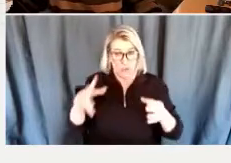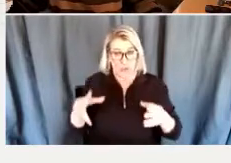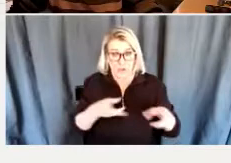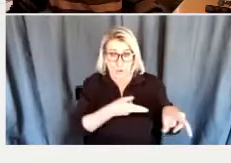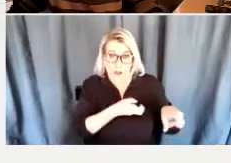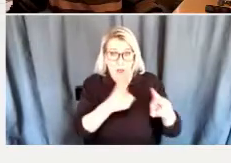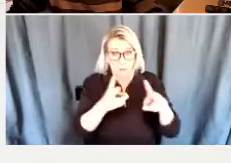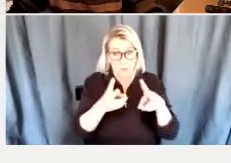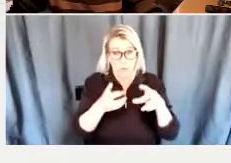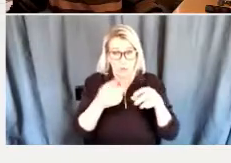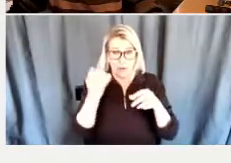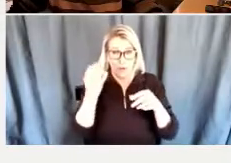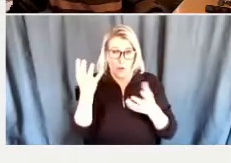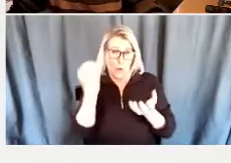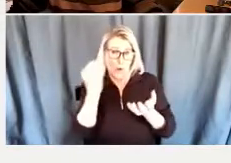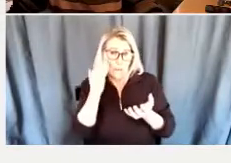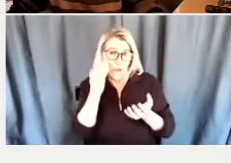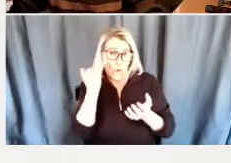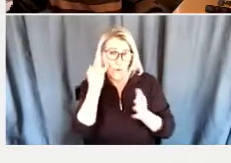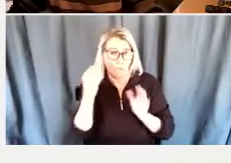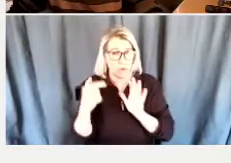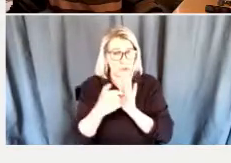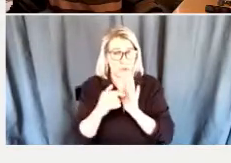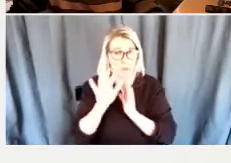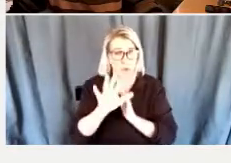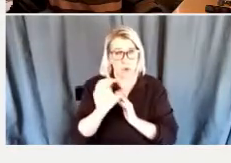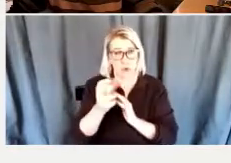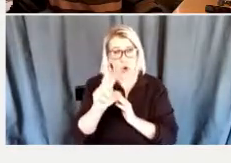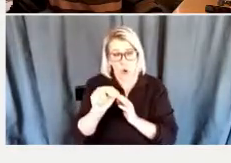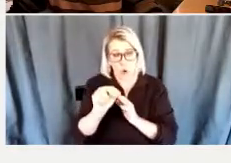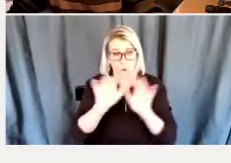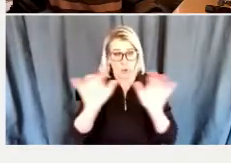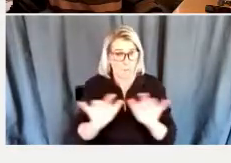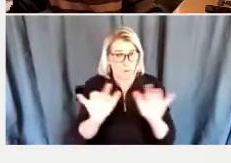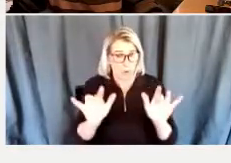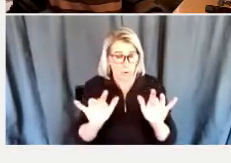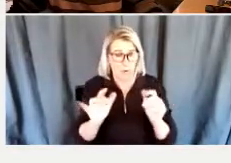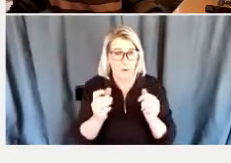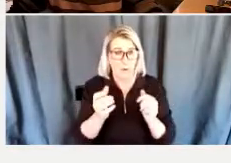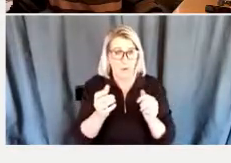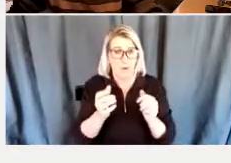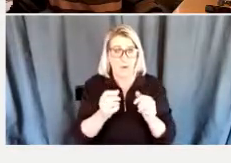showing your own computer? In other words are you uploading from your own computer or